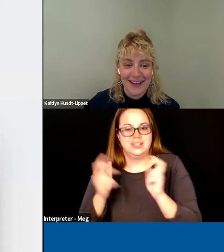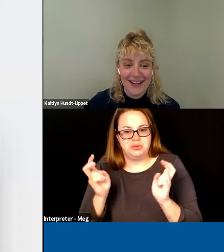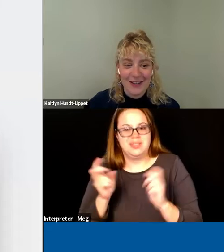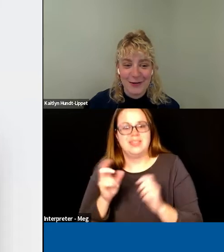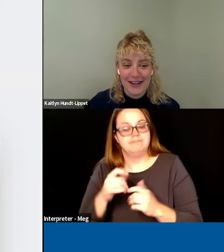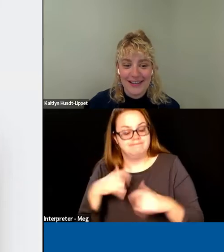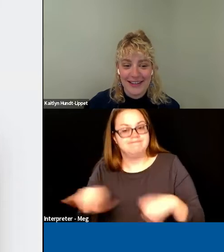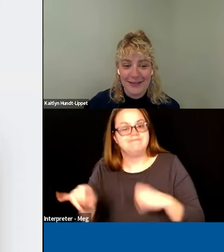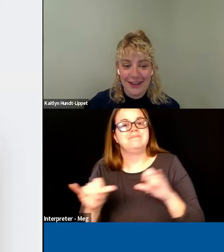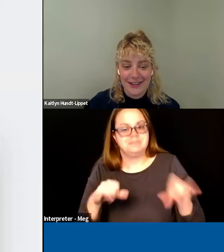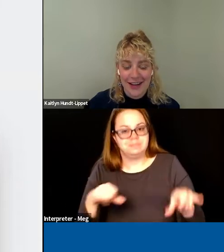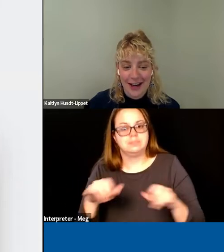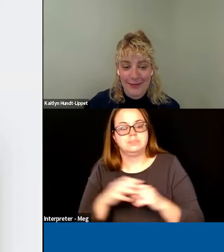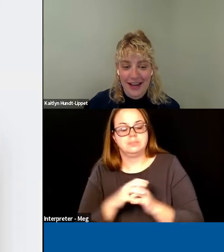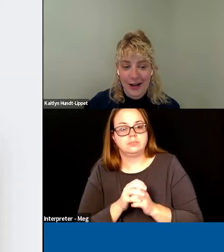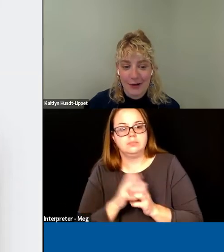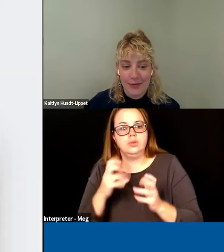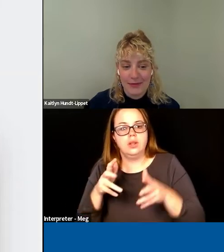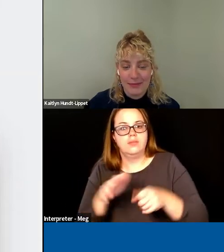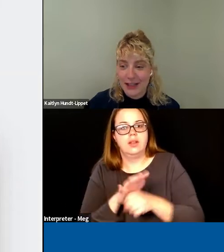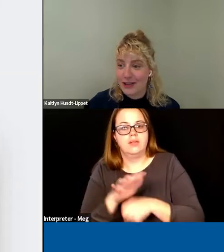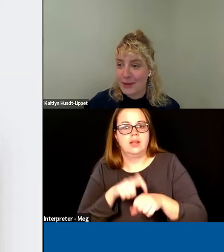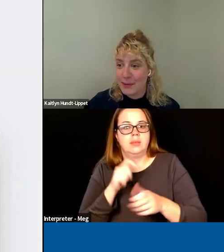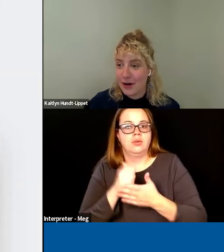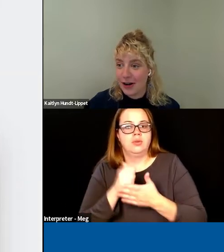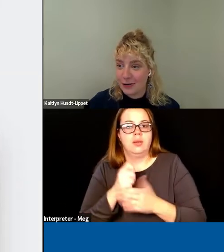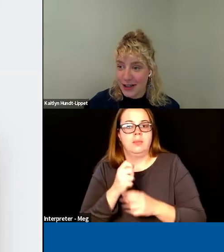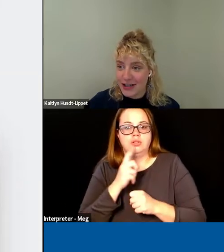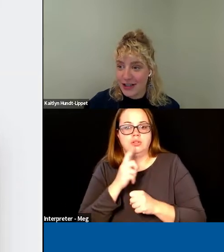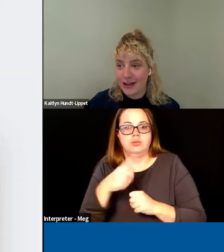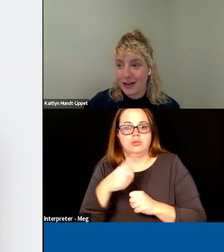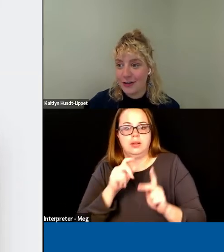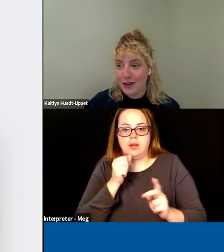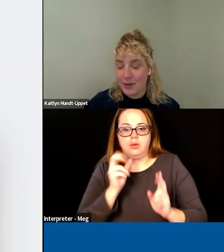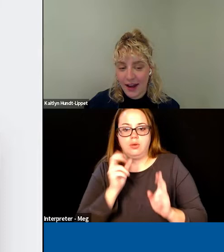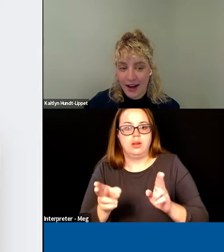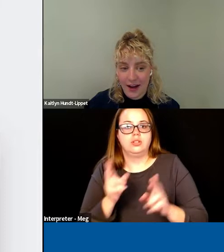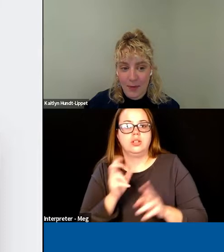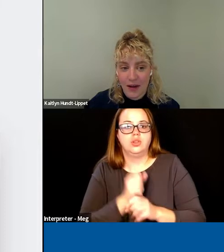so you want to leave enough time to help make sure that people aren't rushed and you're getting good feedback.